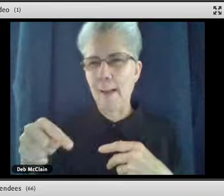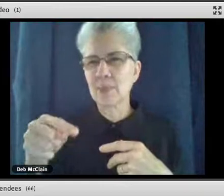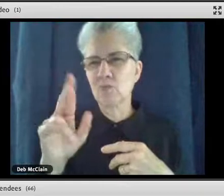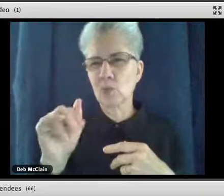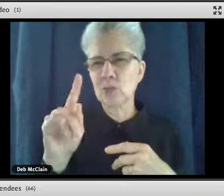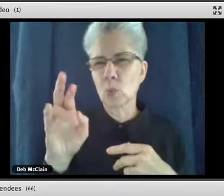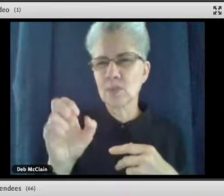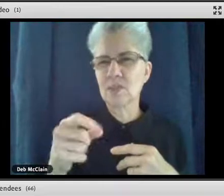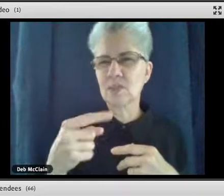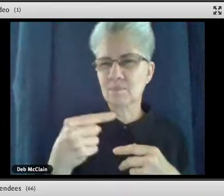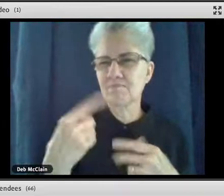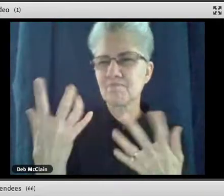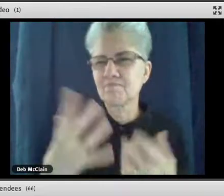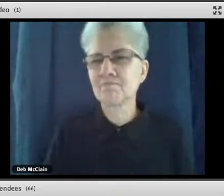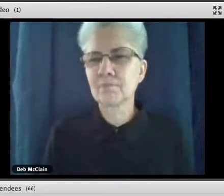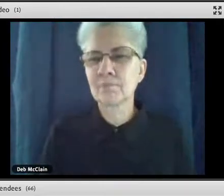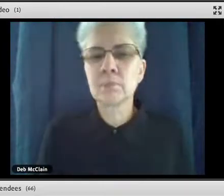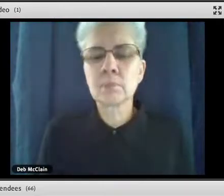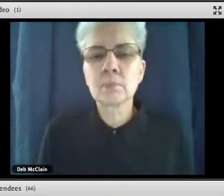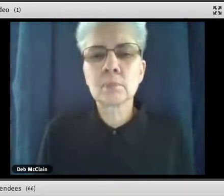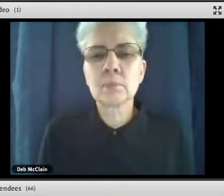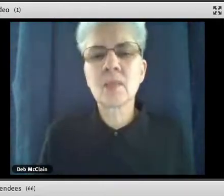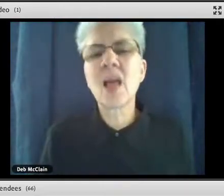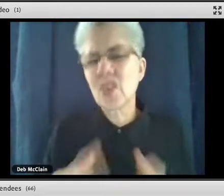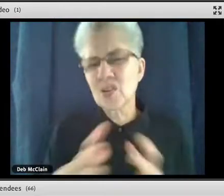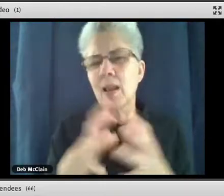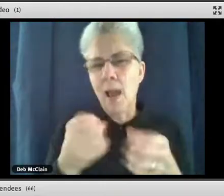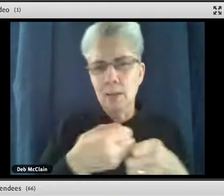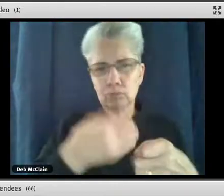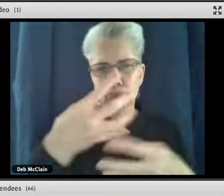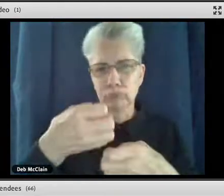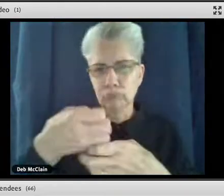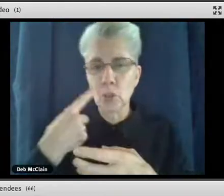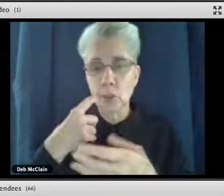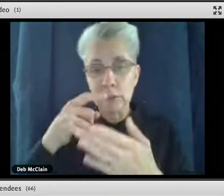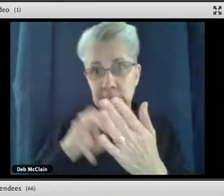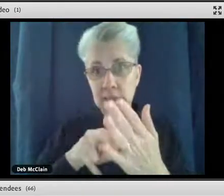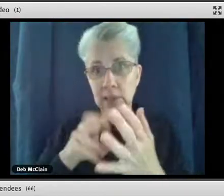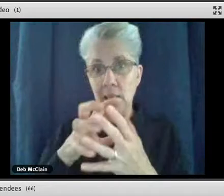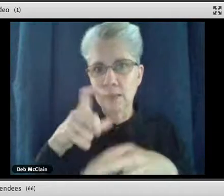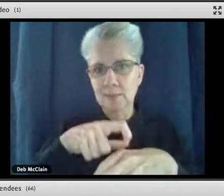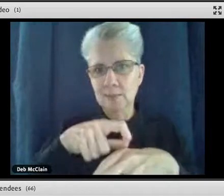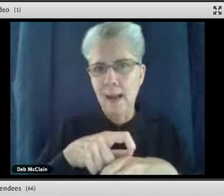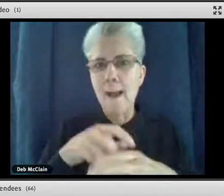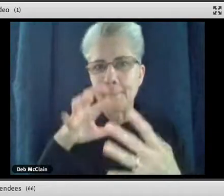If you do have one of these types of resources, make sure you code them. But there's a lot here.